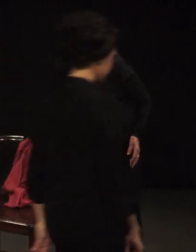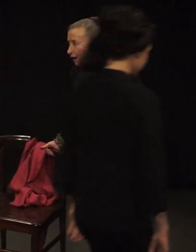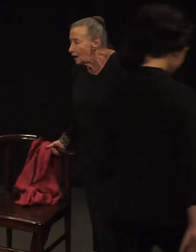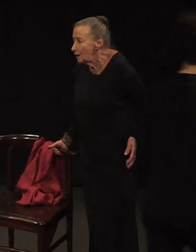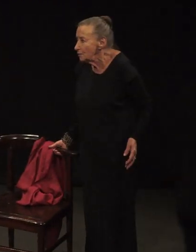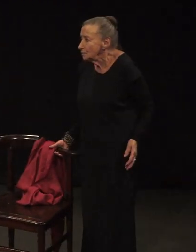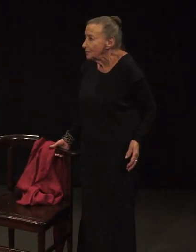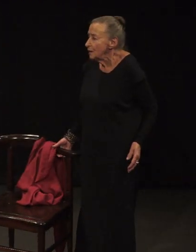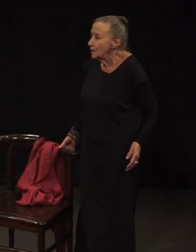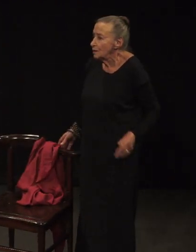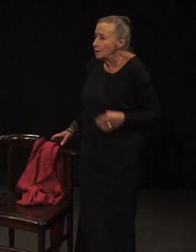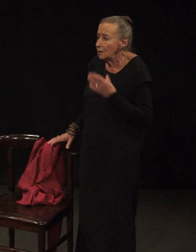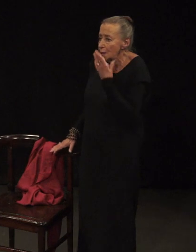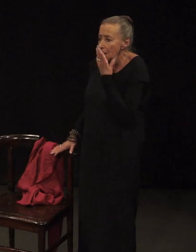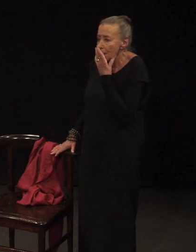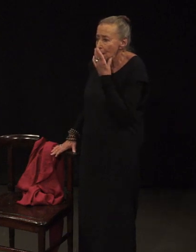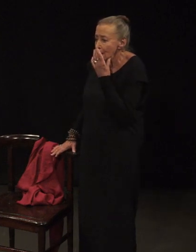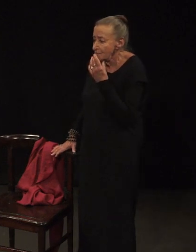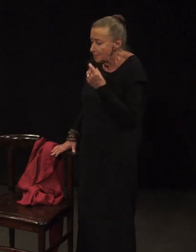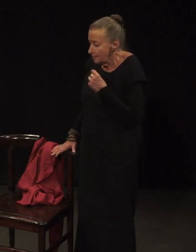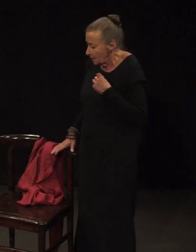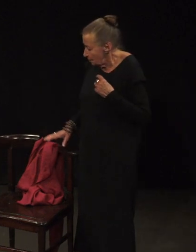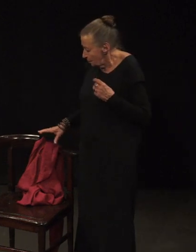Good evening to all of you.